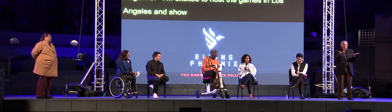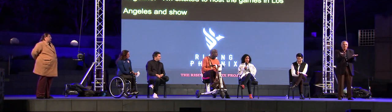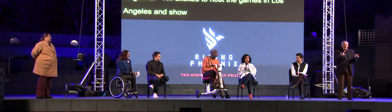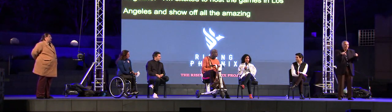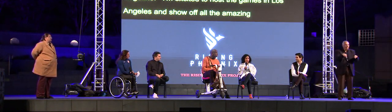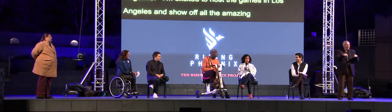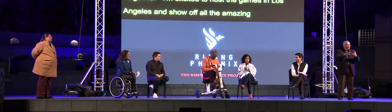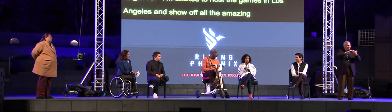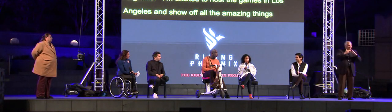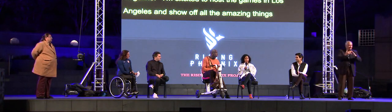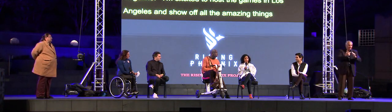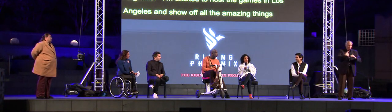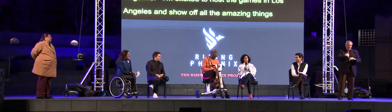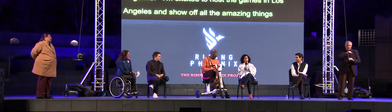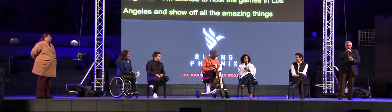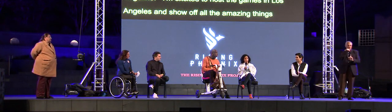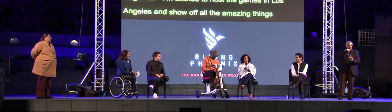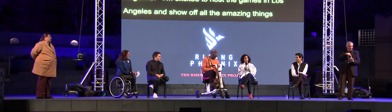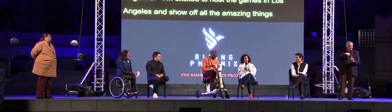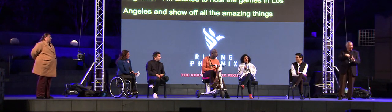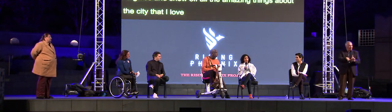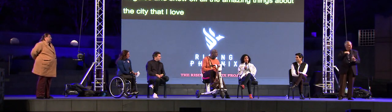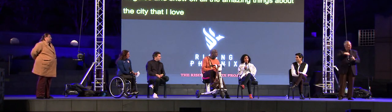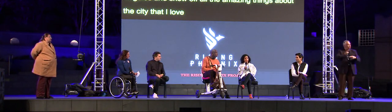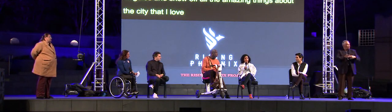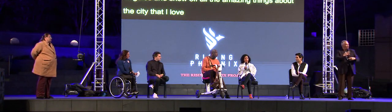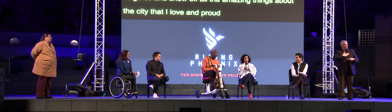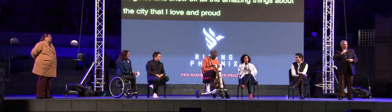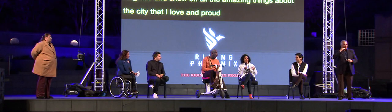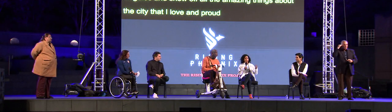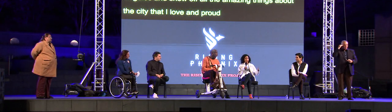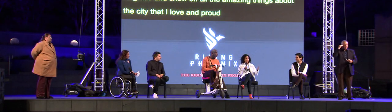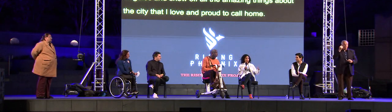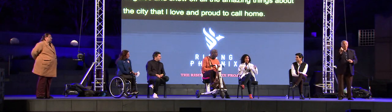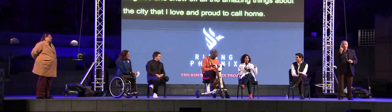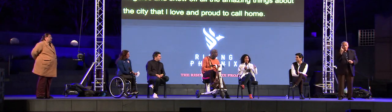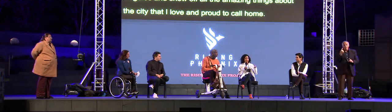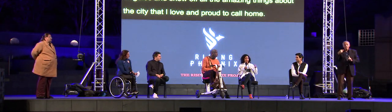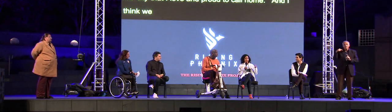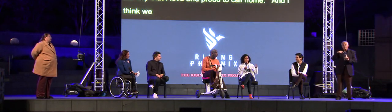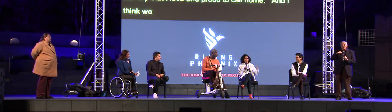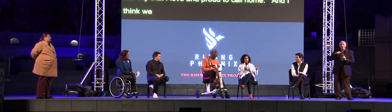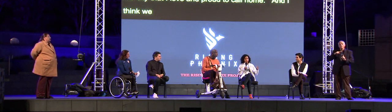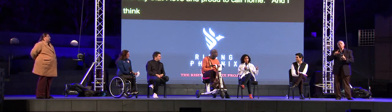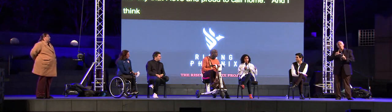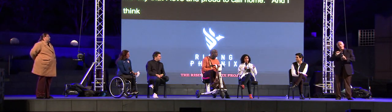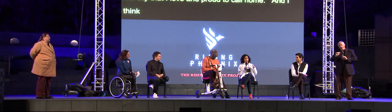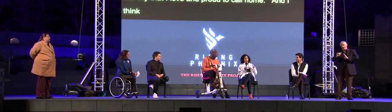that I love and I'm proud to call home. And I think beyond that, beyond telling LA's story,